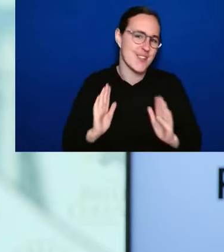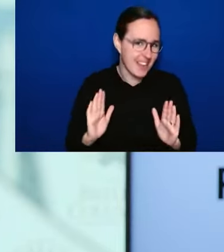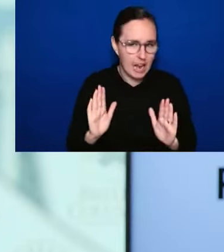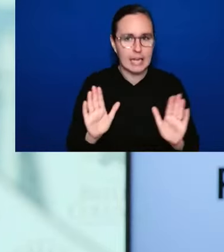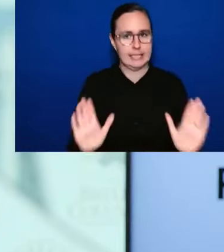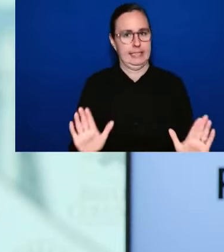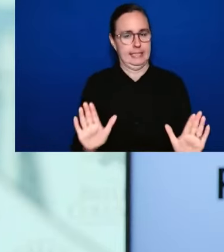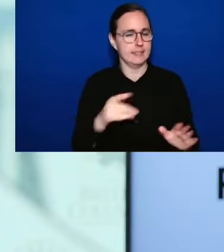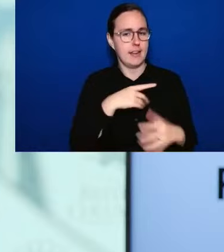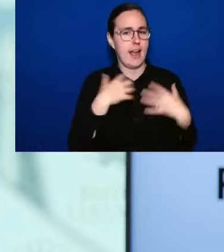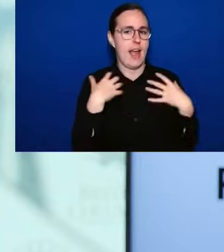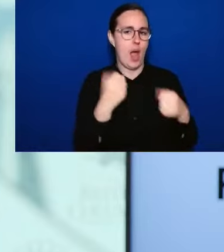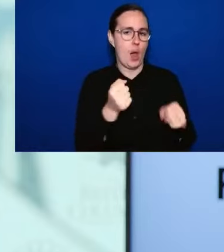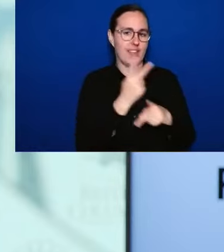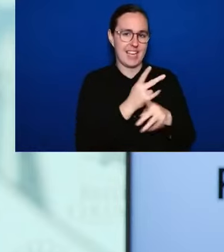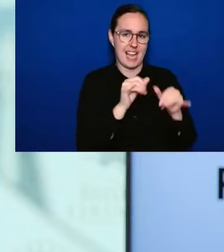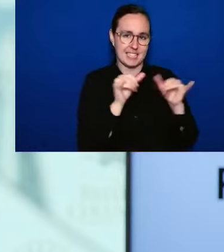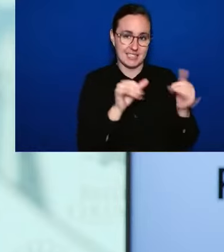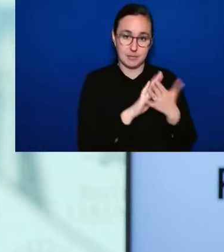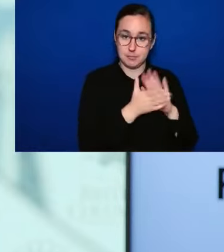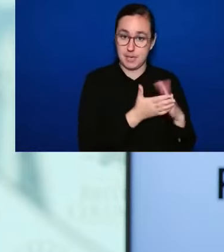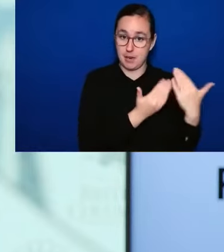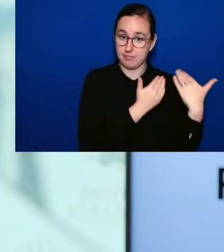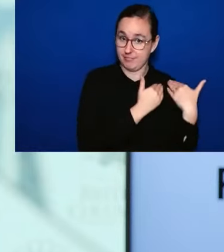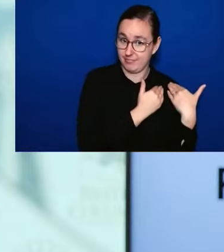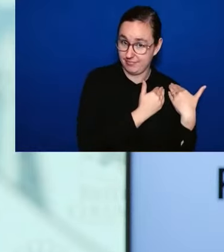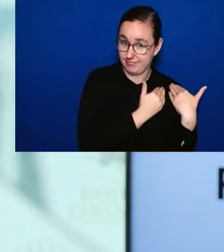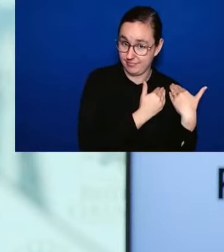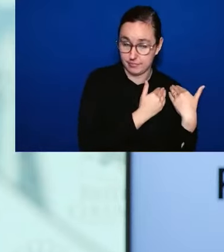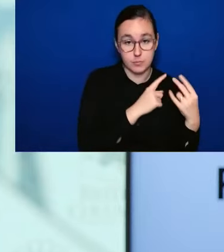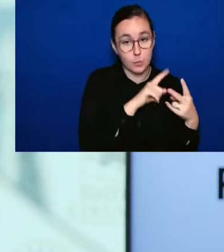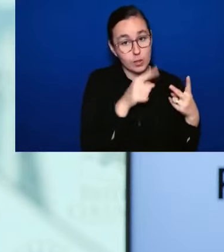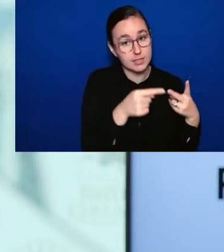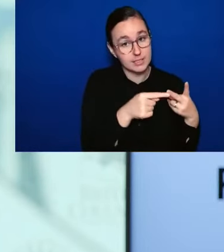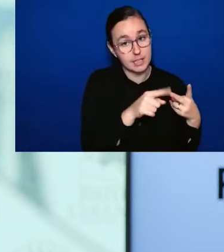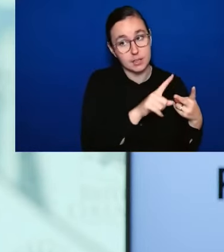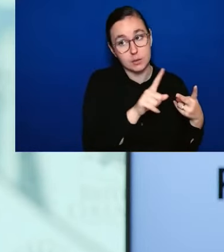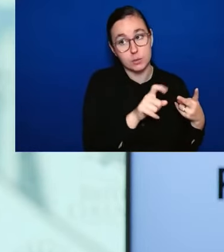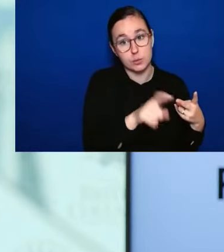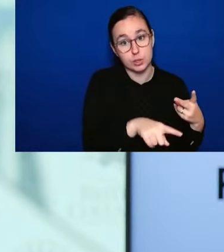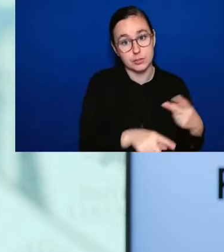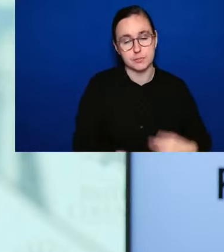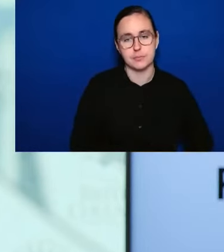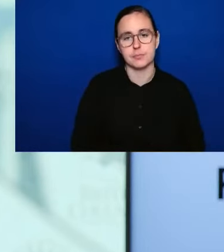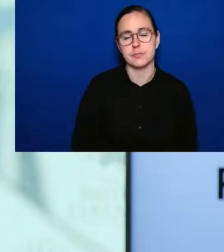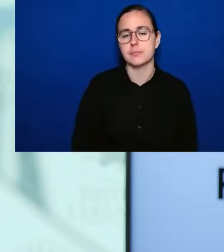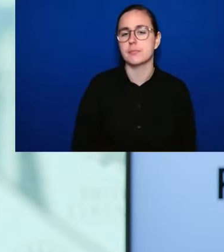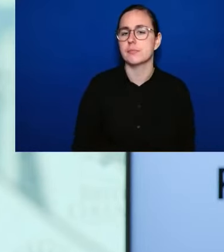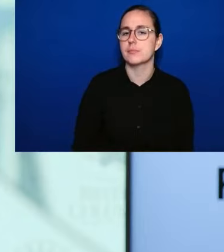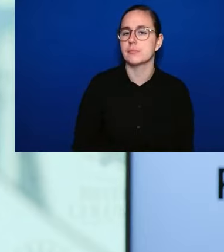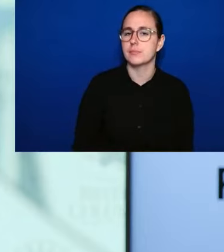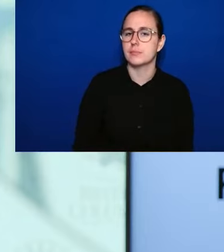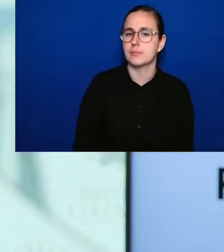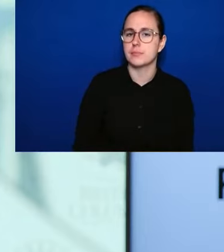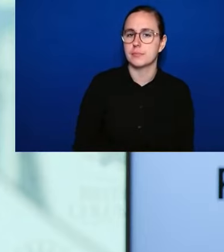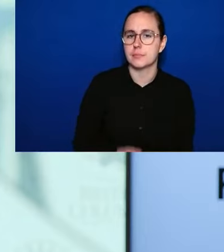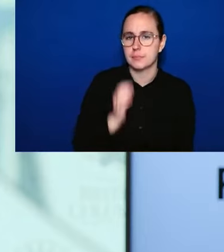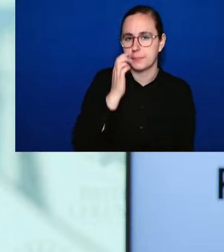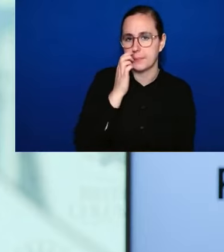follow up. Spoken with for